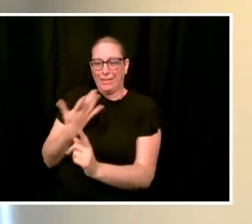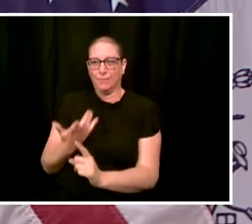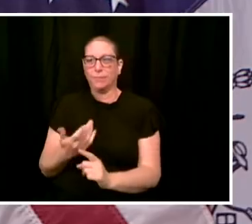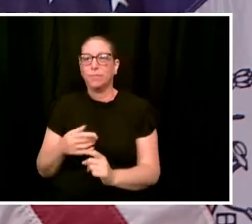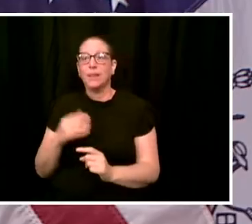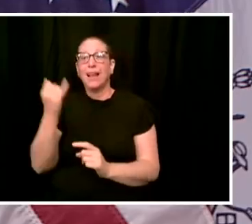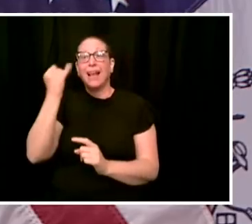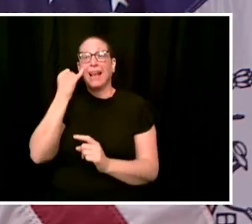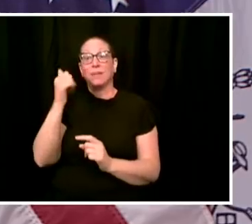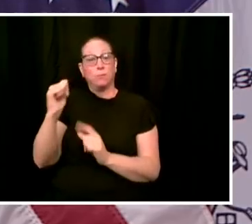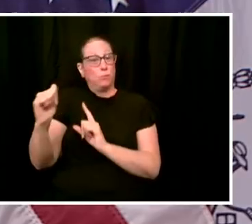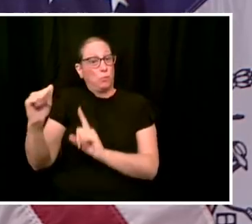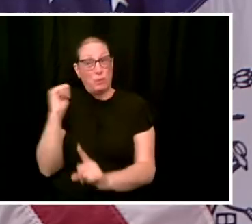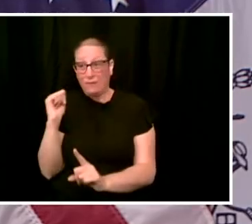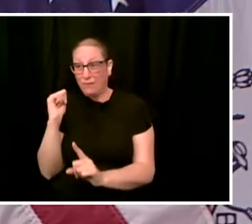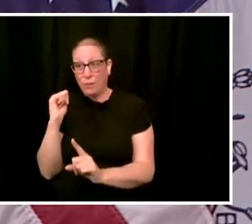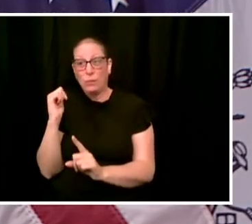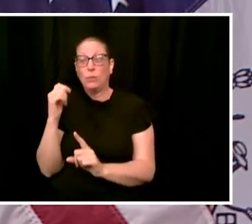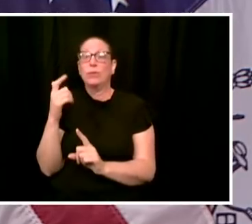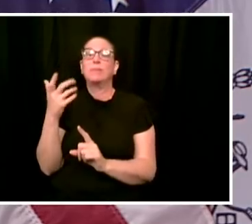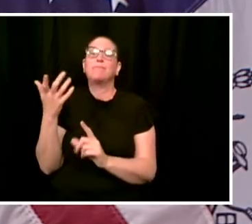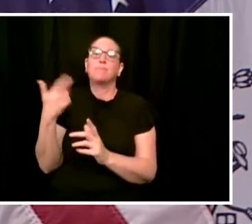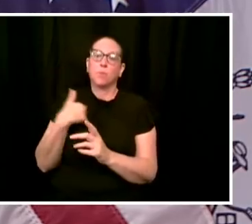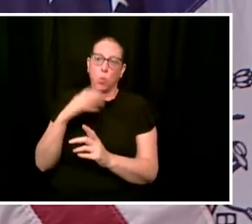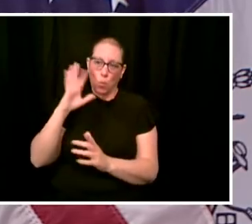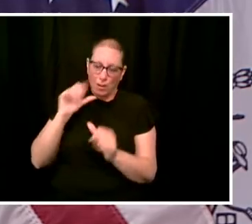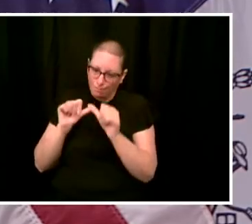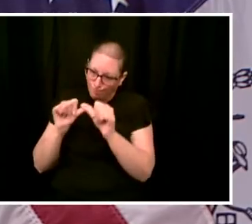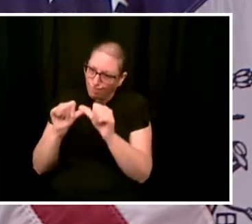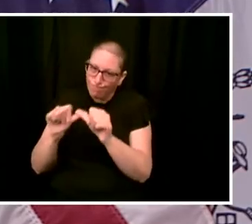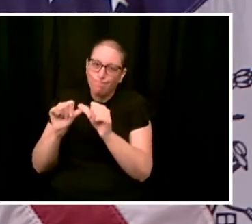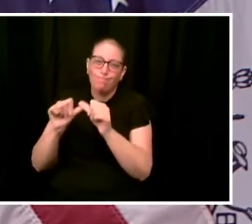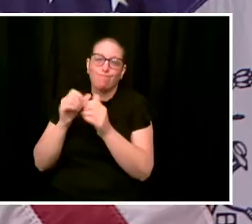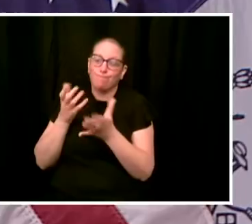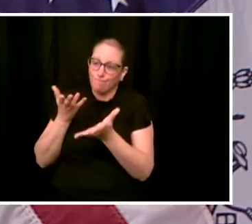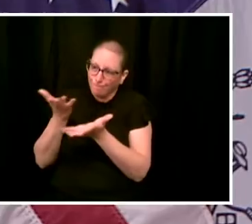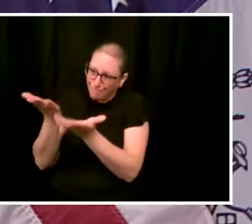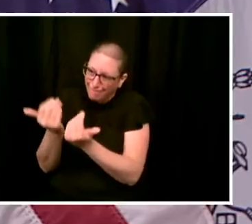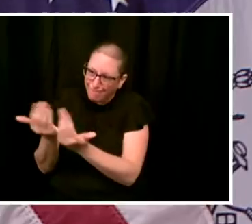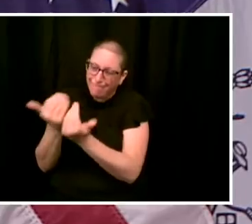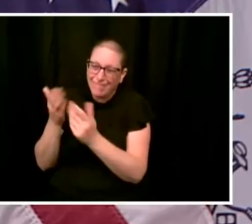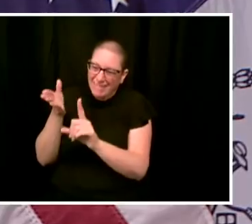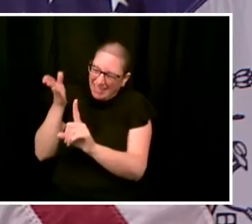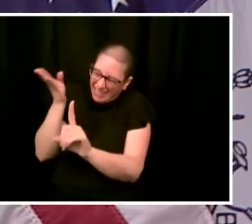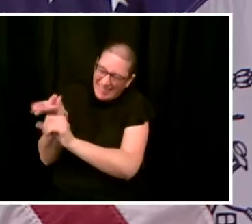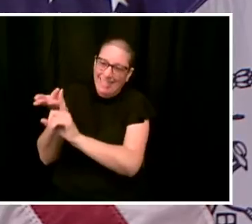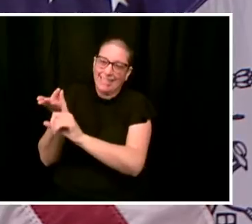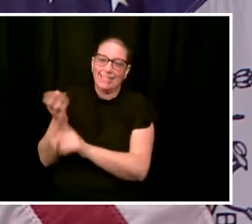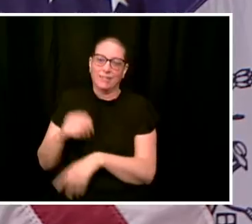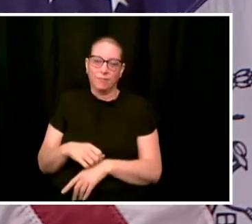GET SERVICES TO BEGIN WITH, AND WE WANT TO REDOUBLE OUR